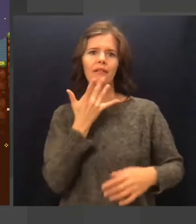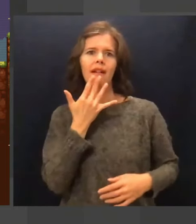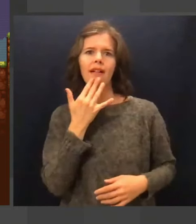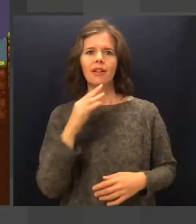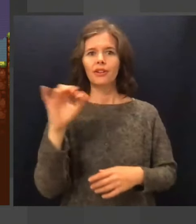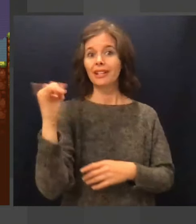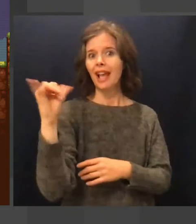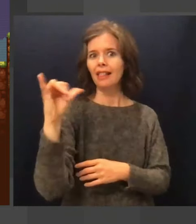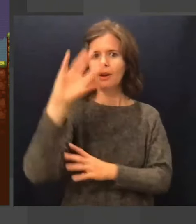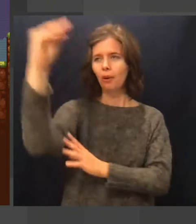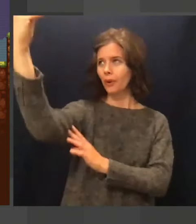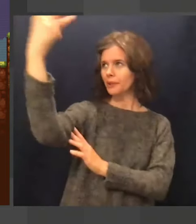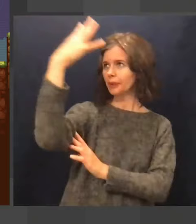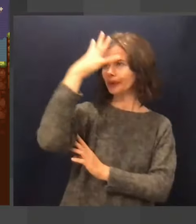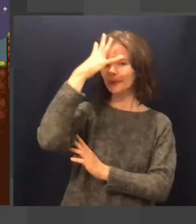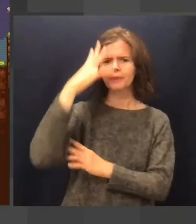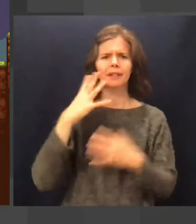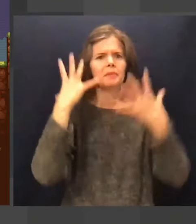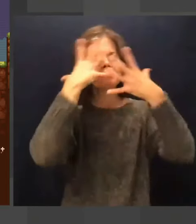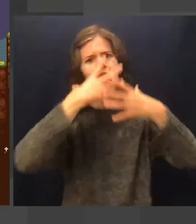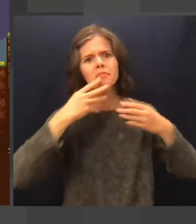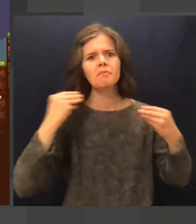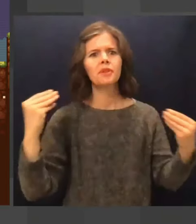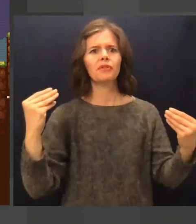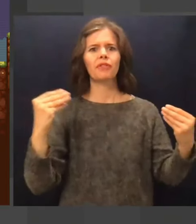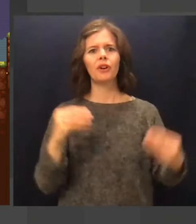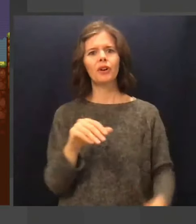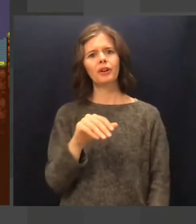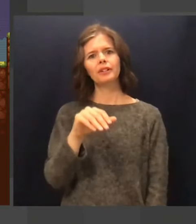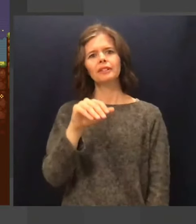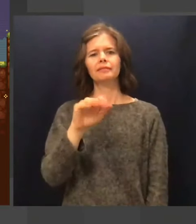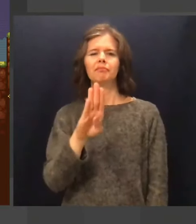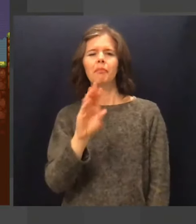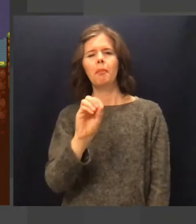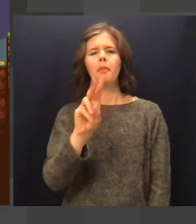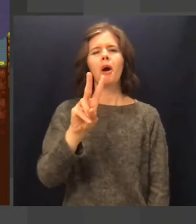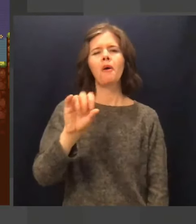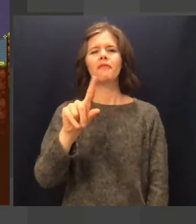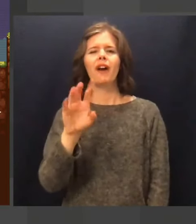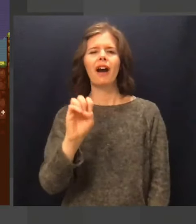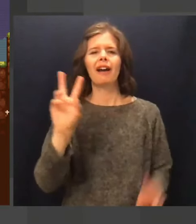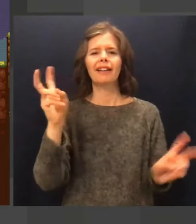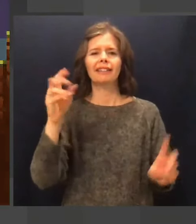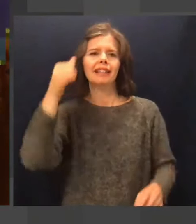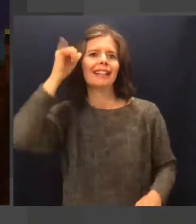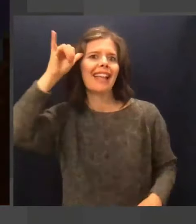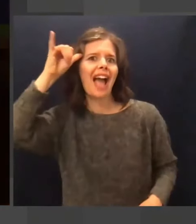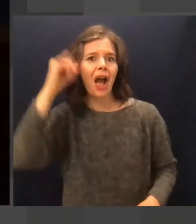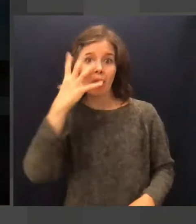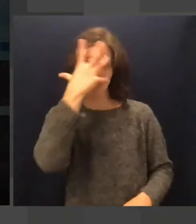IN BEAUTIFUL FLOWERS. WHAT'S NOT TO LIKE ABOUT THESE